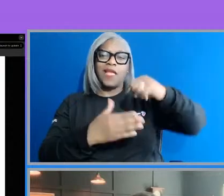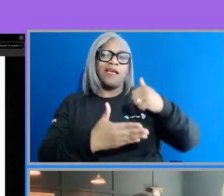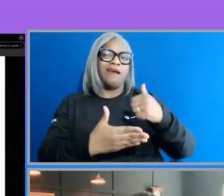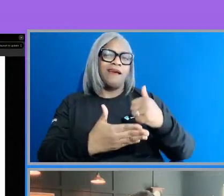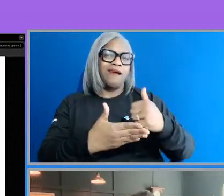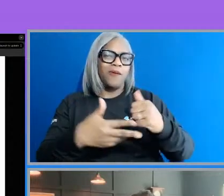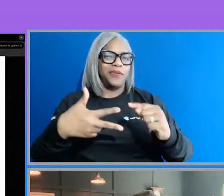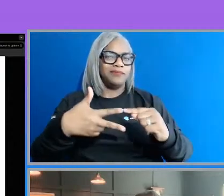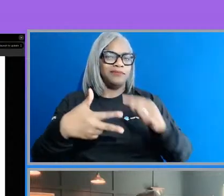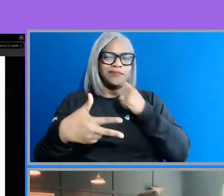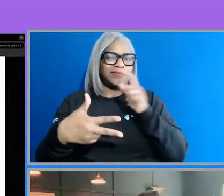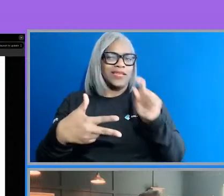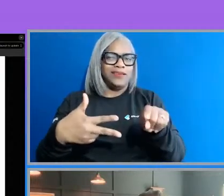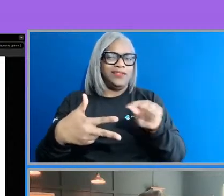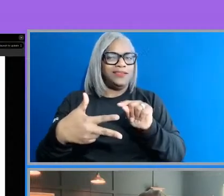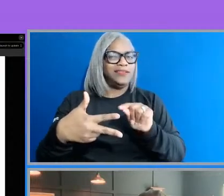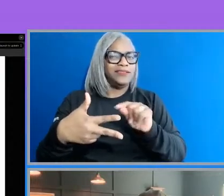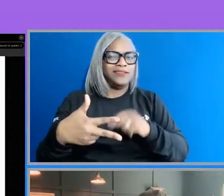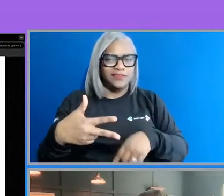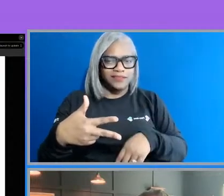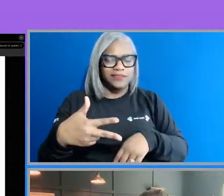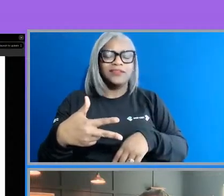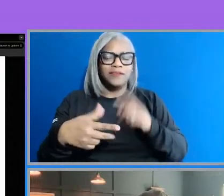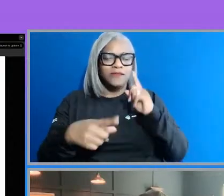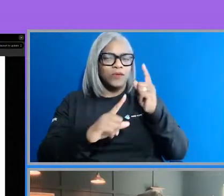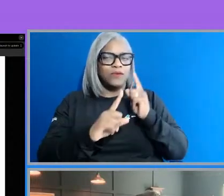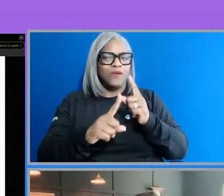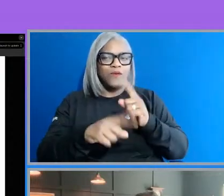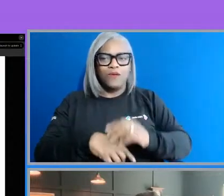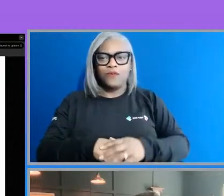helpful, but I do not need that to accomplish my goal. So if